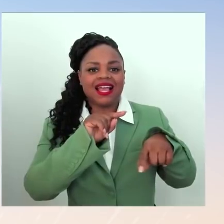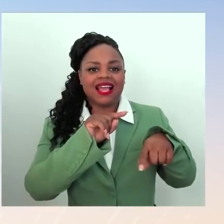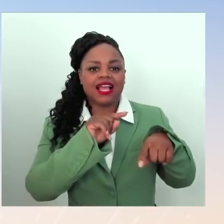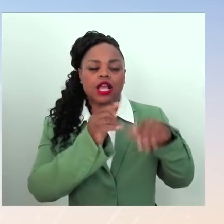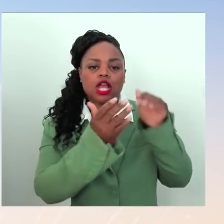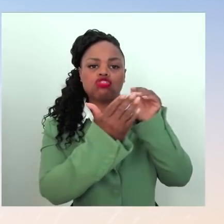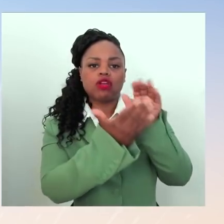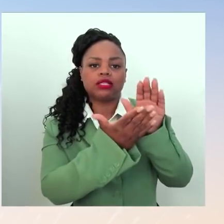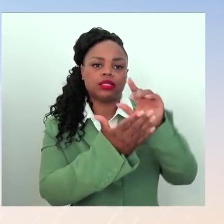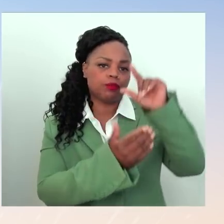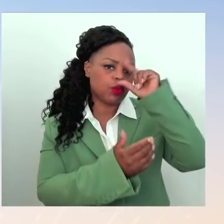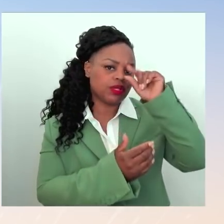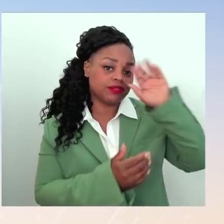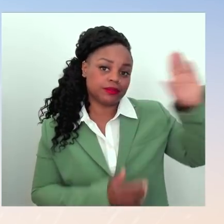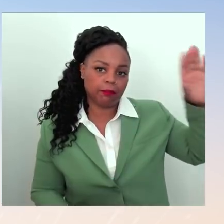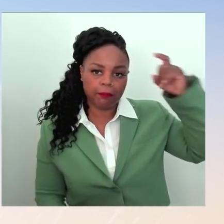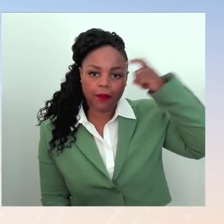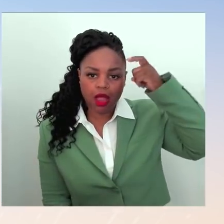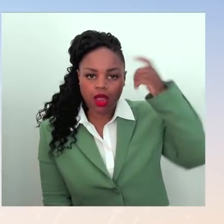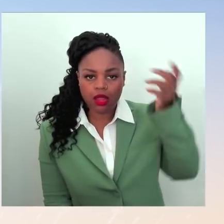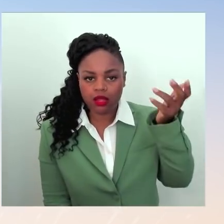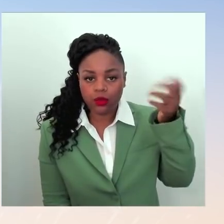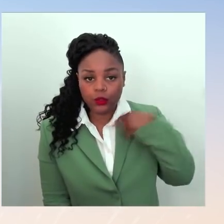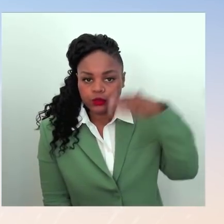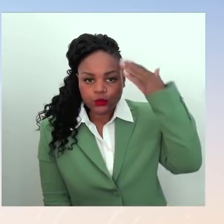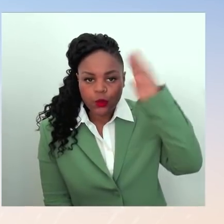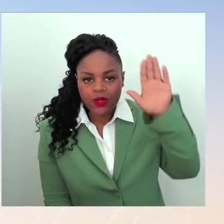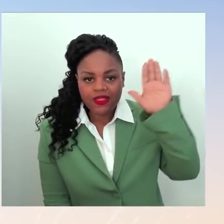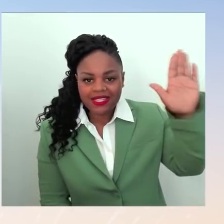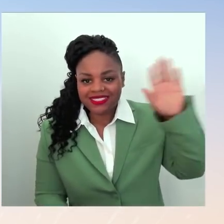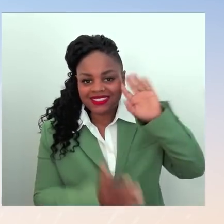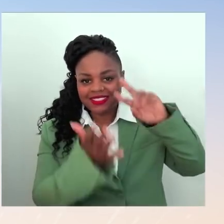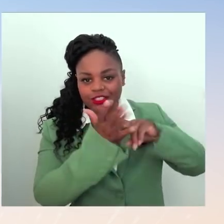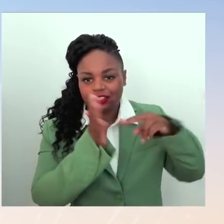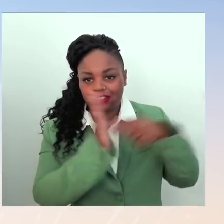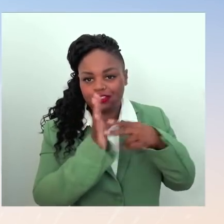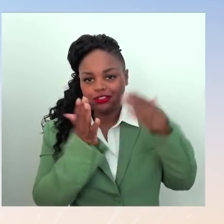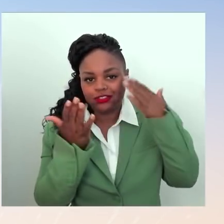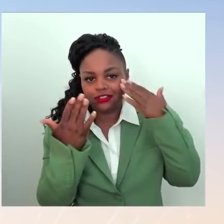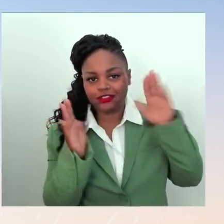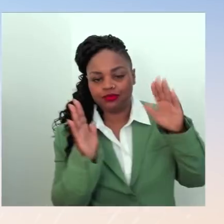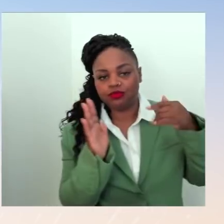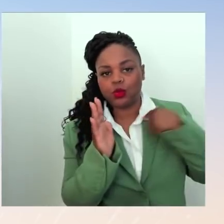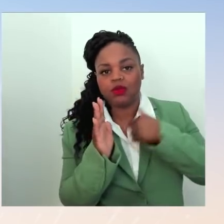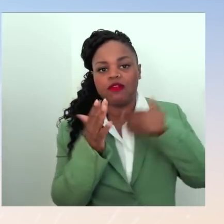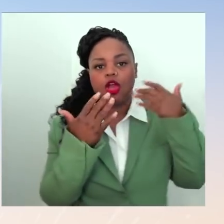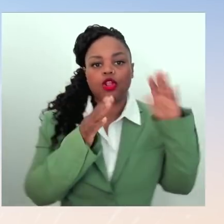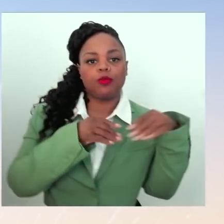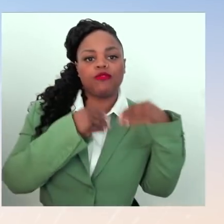We've already seen him take a range of steps. We've provided one billion dollars in security assistance. We're not halting that, right?